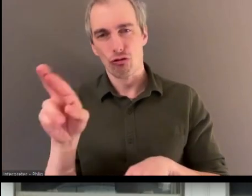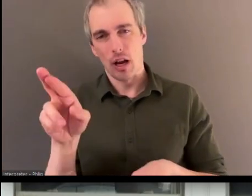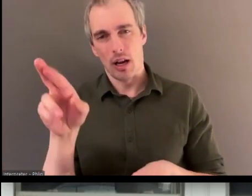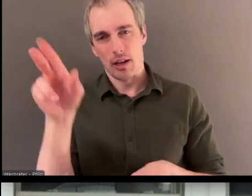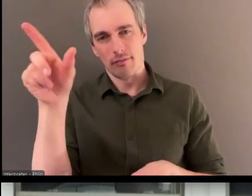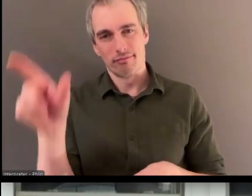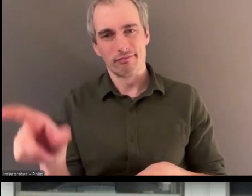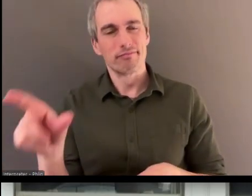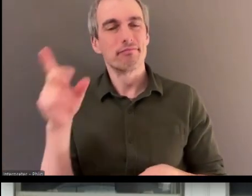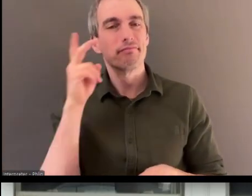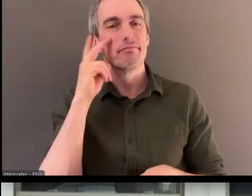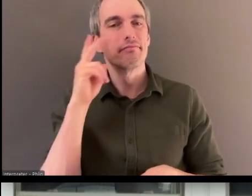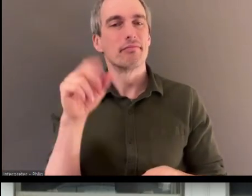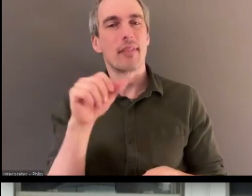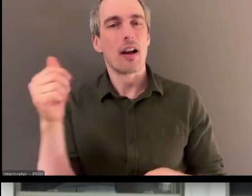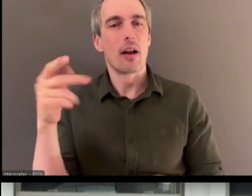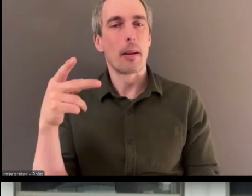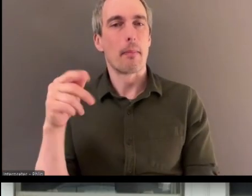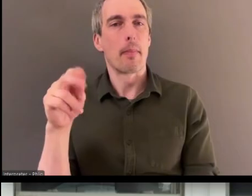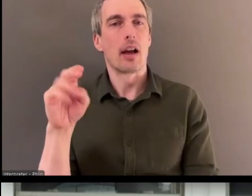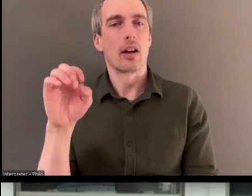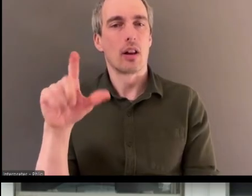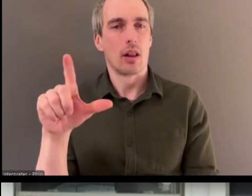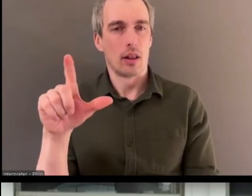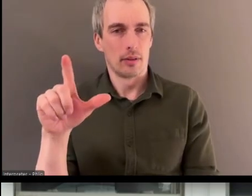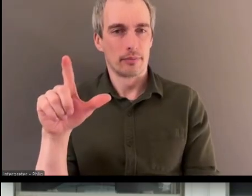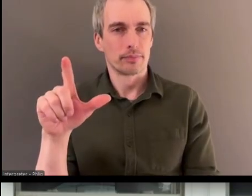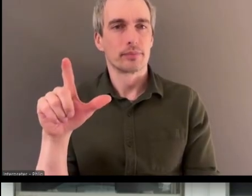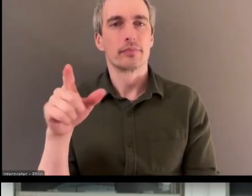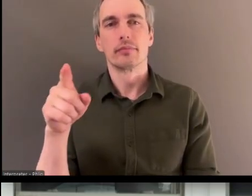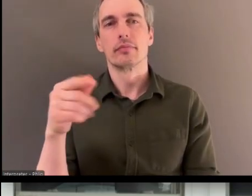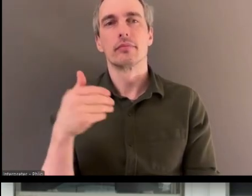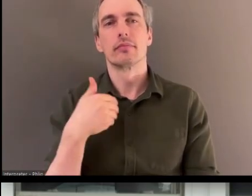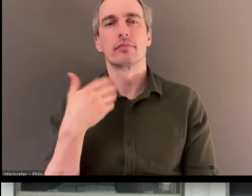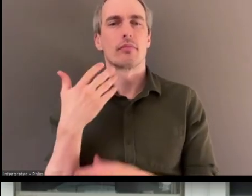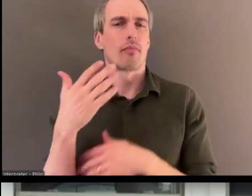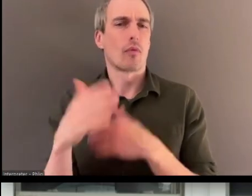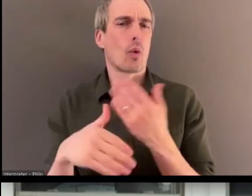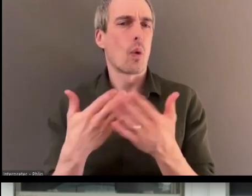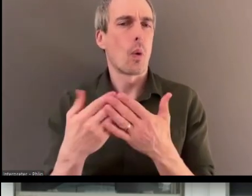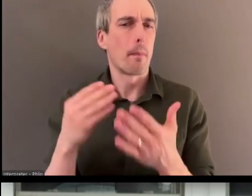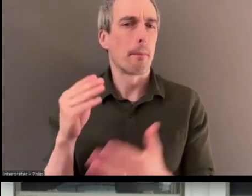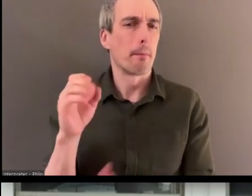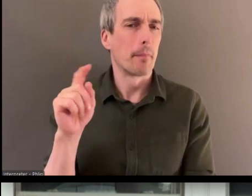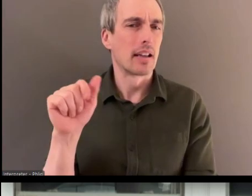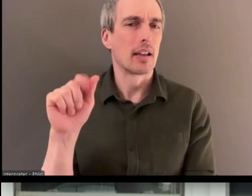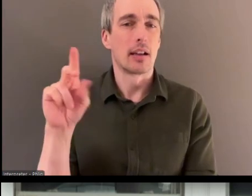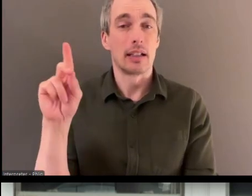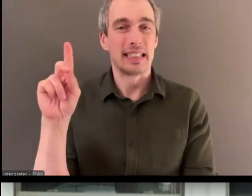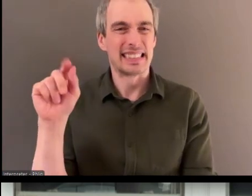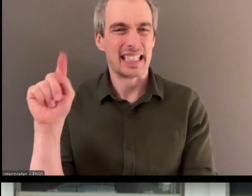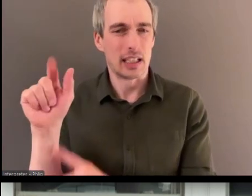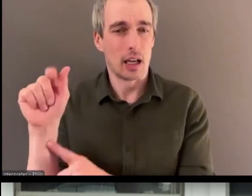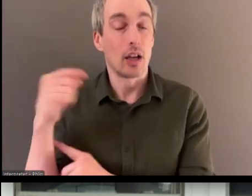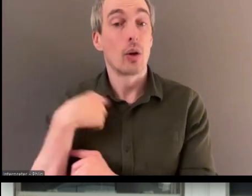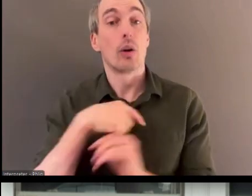And it contains all of the metadata that we're identifying ahead of time to, again,